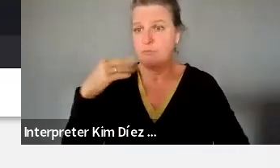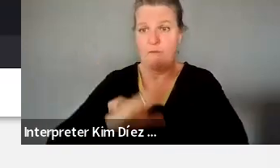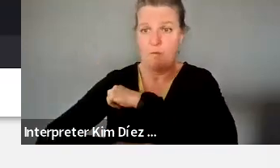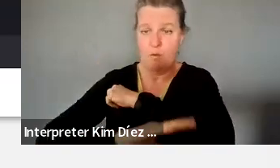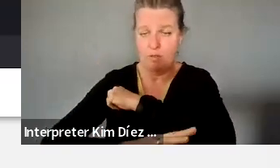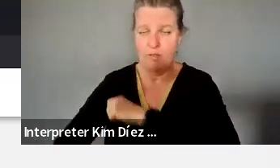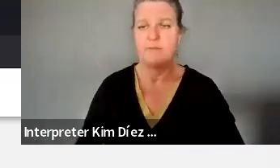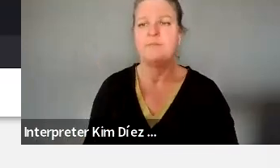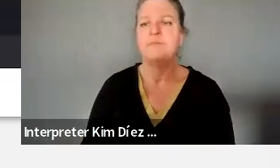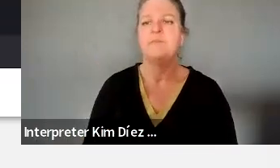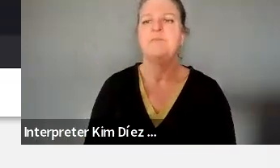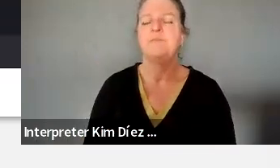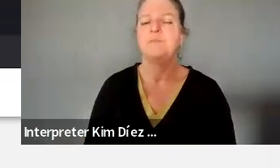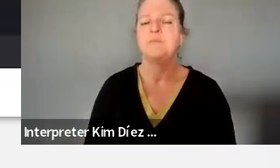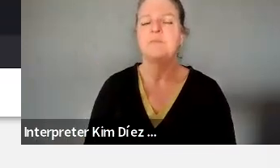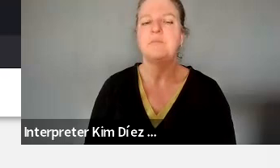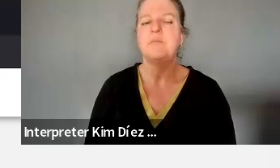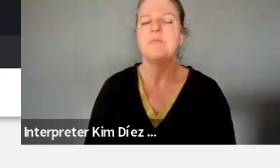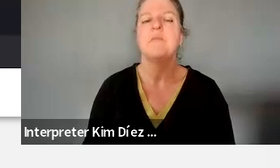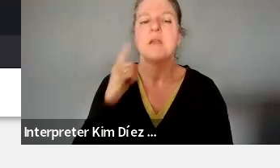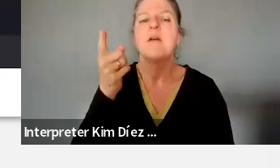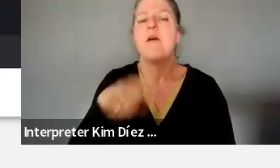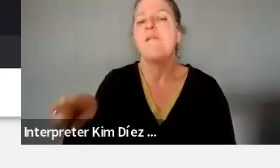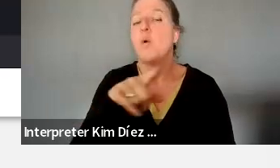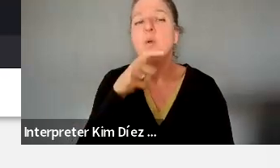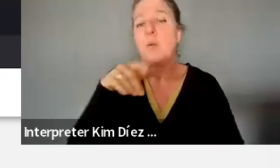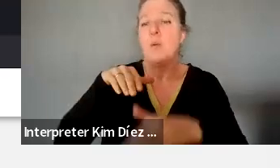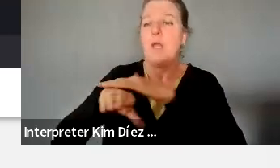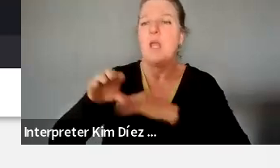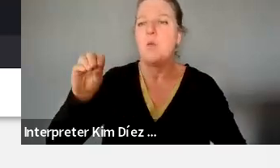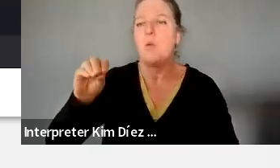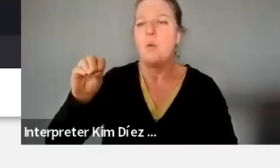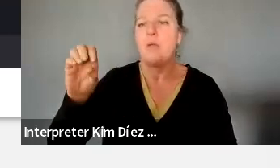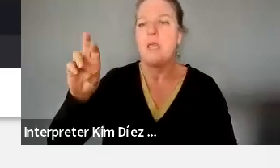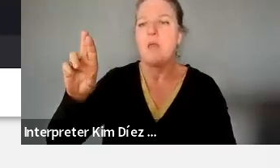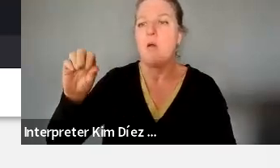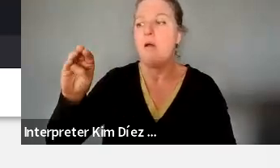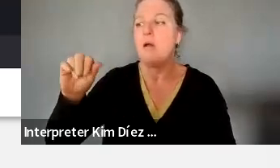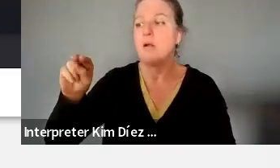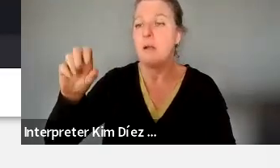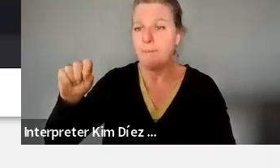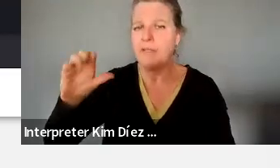And for people who are simply coming into OER Commons and doing searches on antiracism.